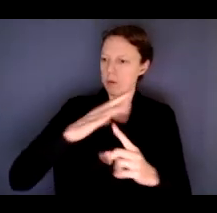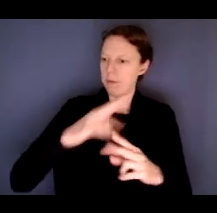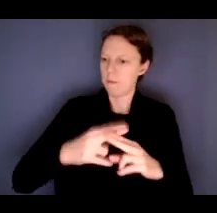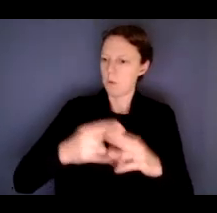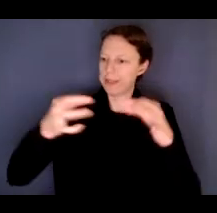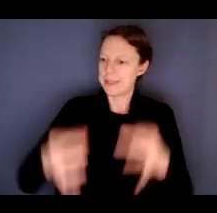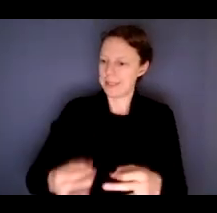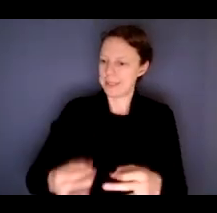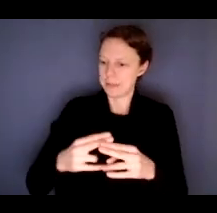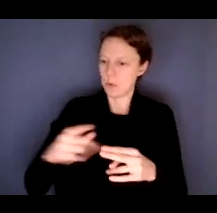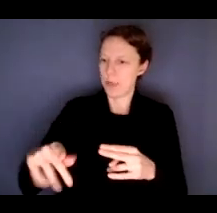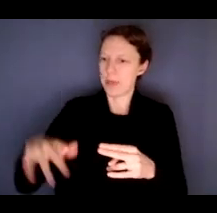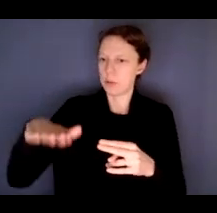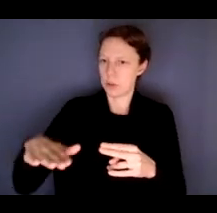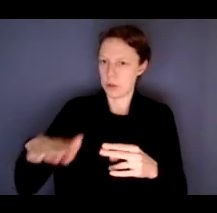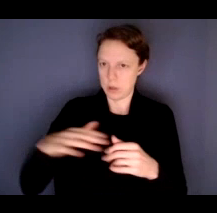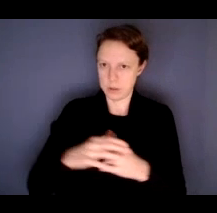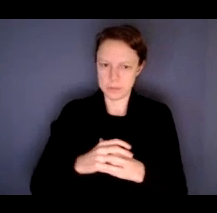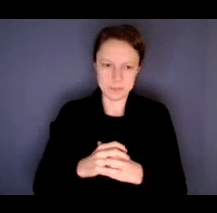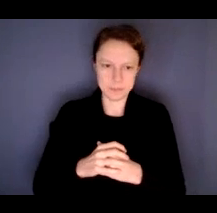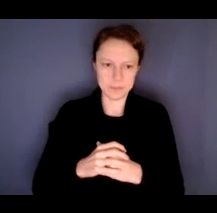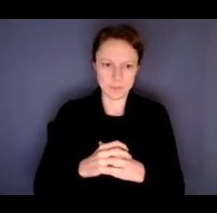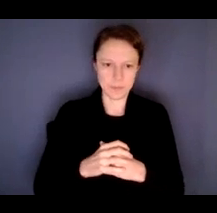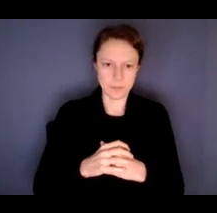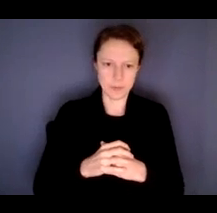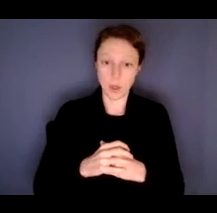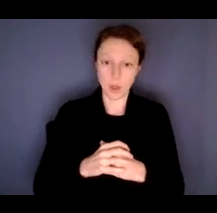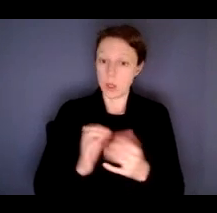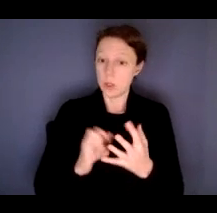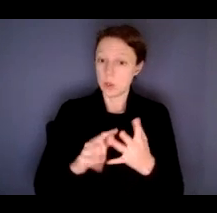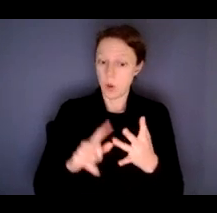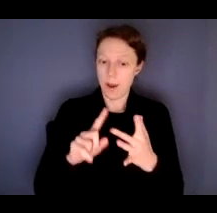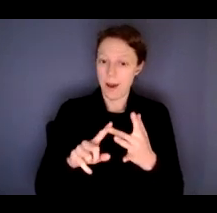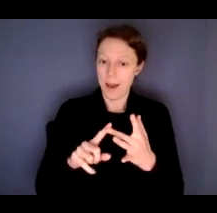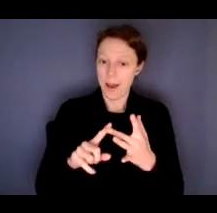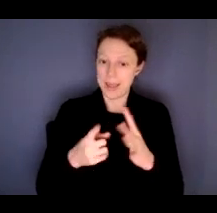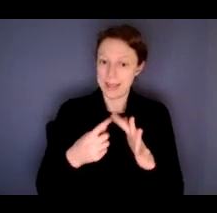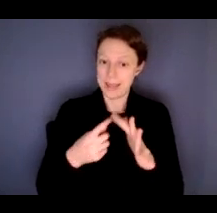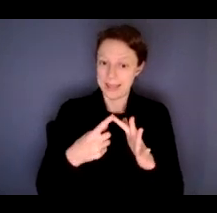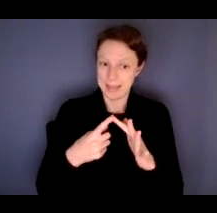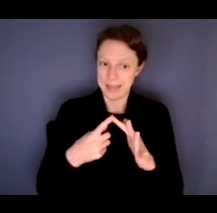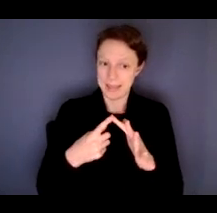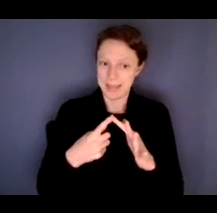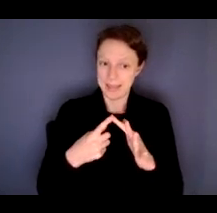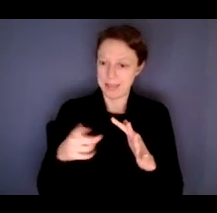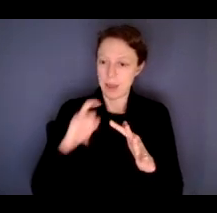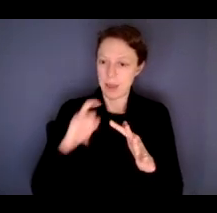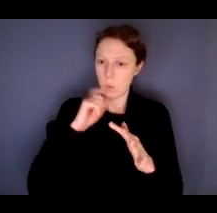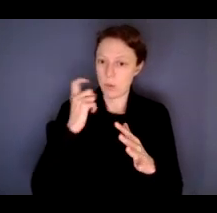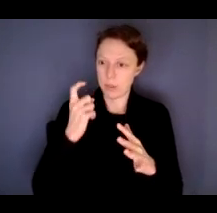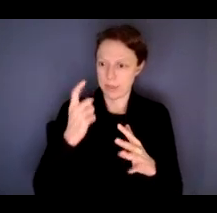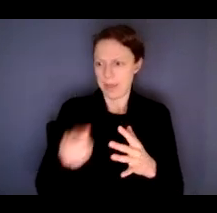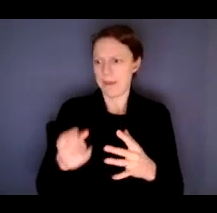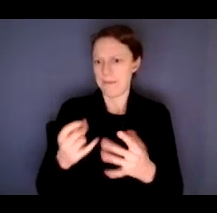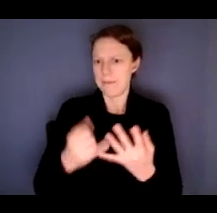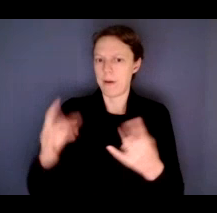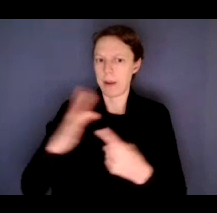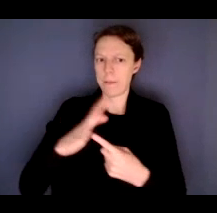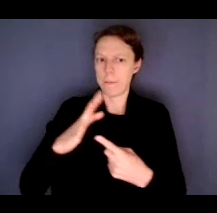everyone involved. So the IE is really important in terms of providing information around decisions